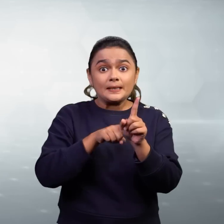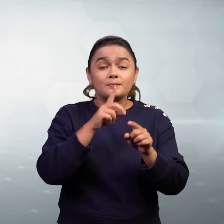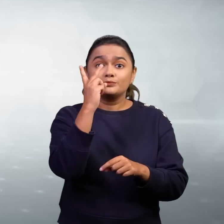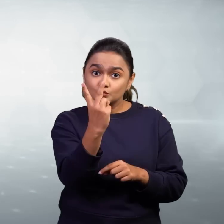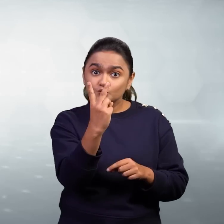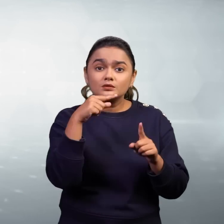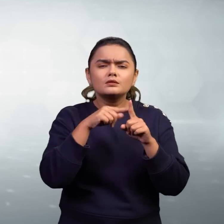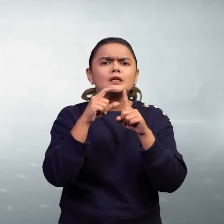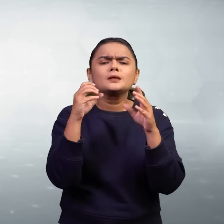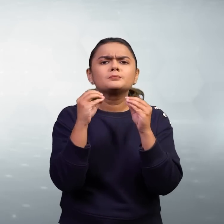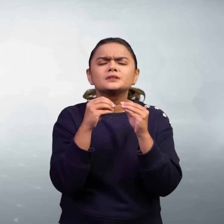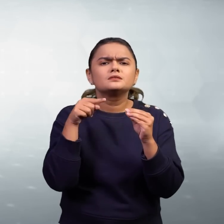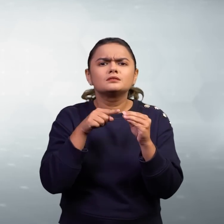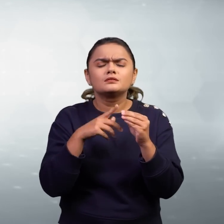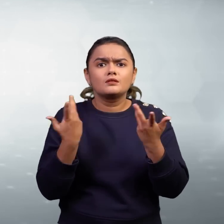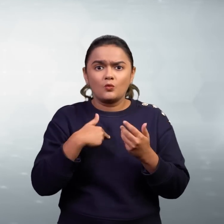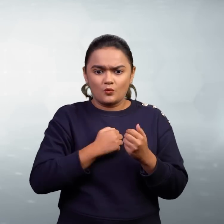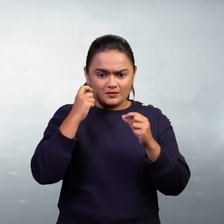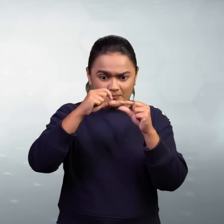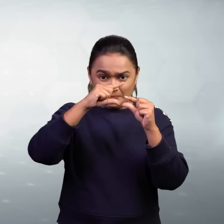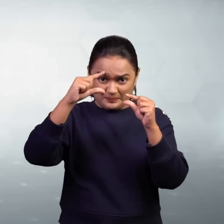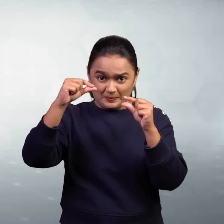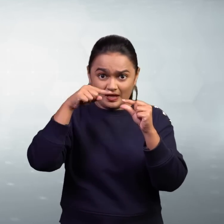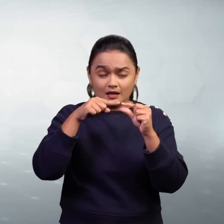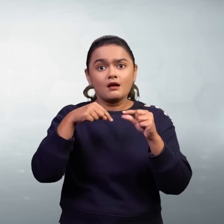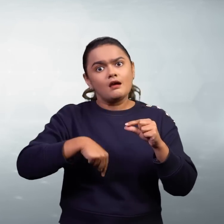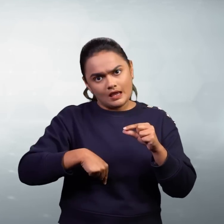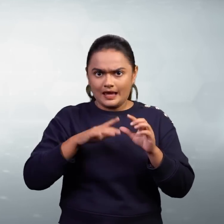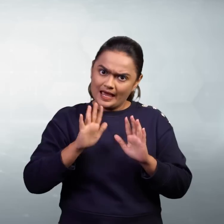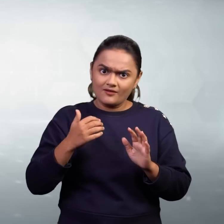In type 2 diabetes, the pancreas does produce insulin.